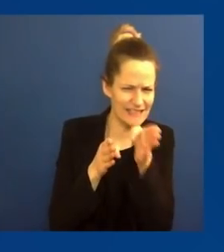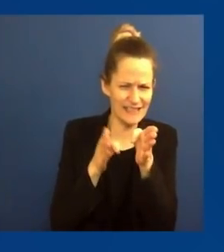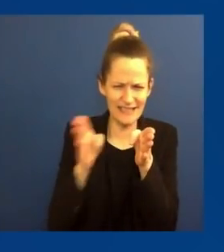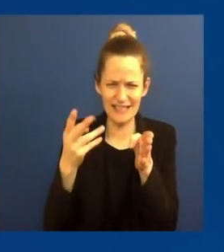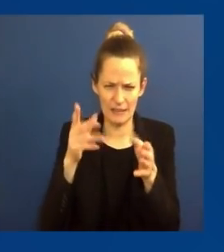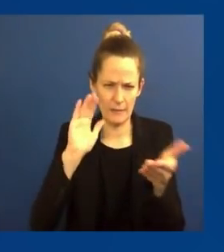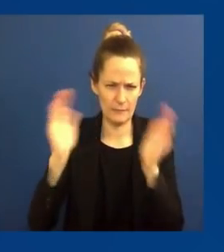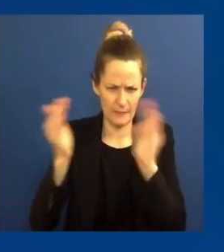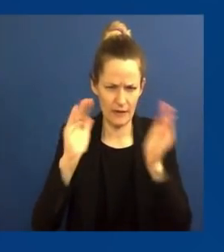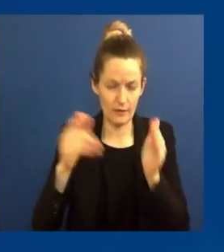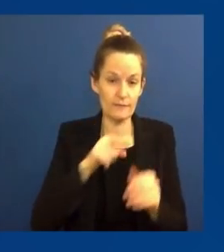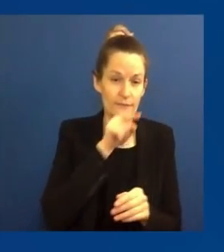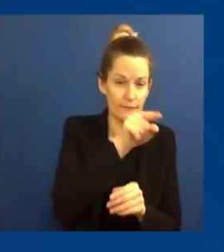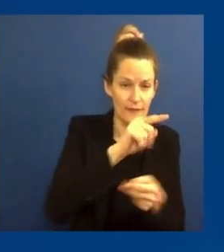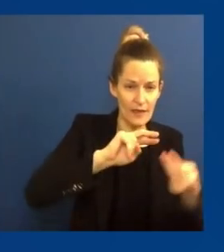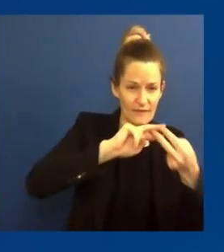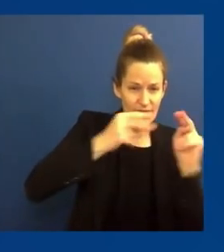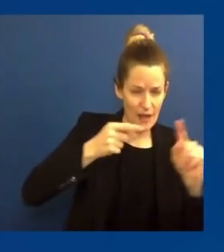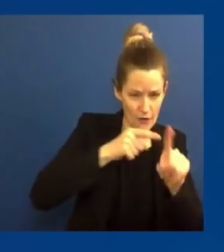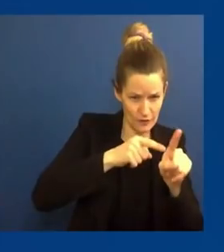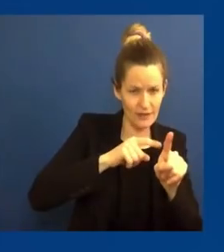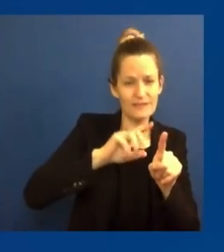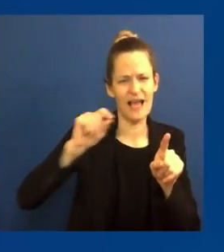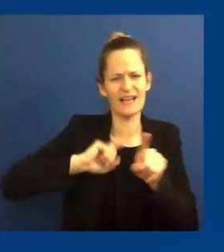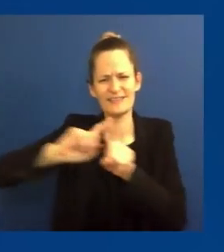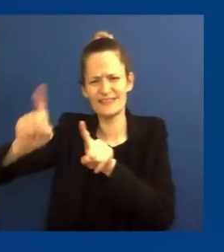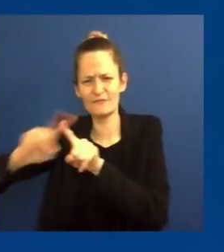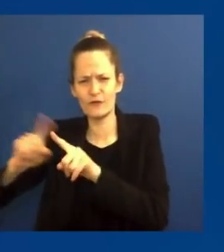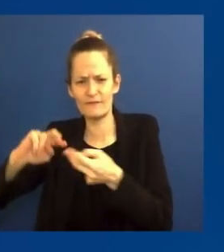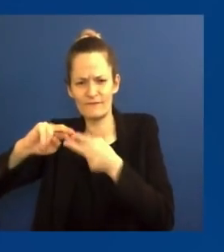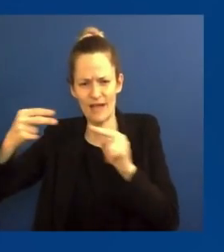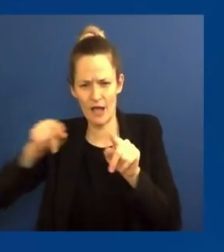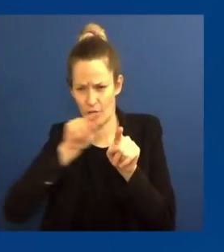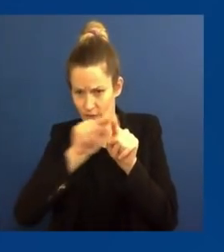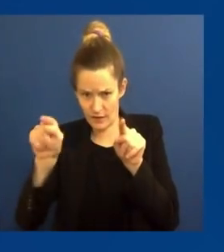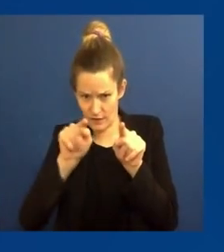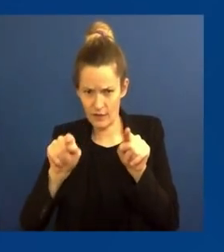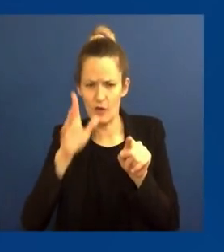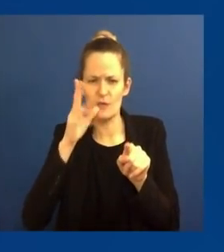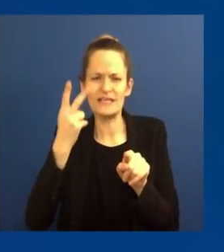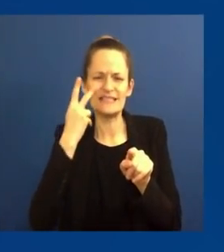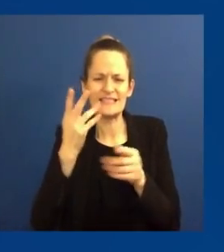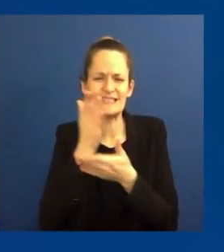there's a great deal of conservation of these T-cell epitopes,